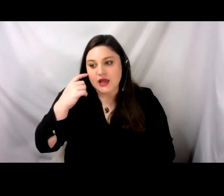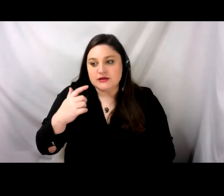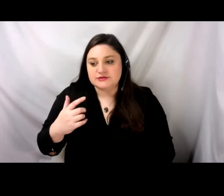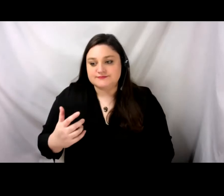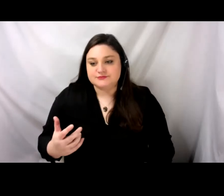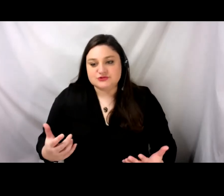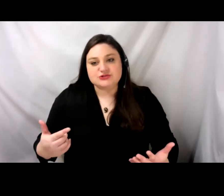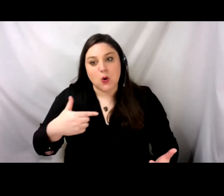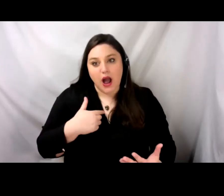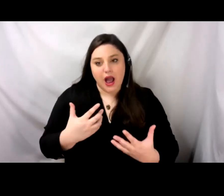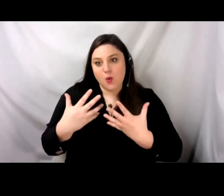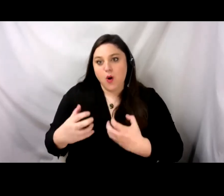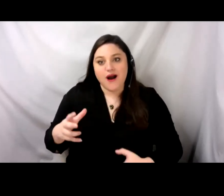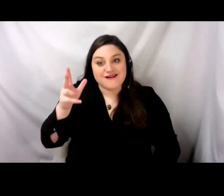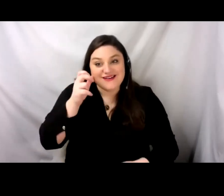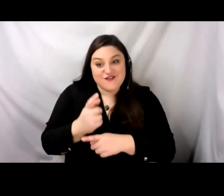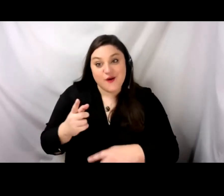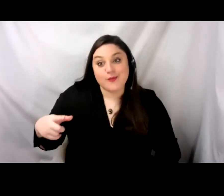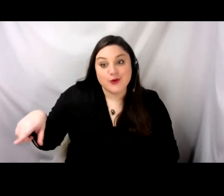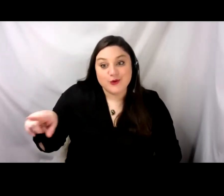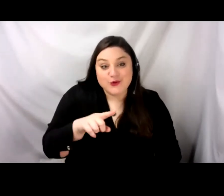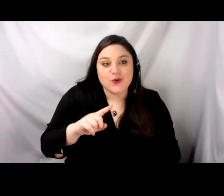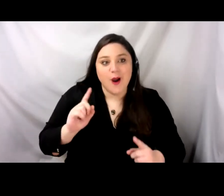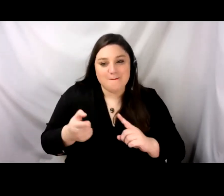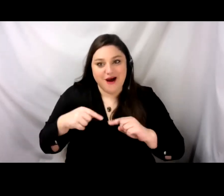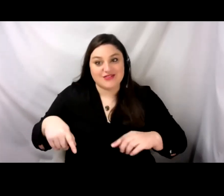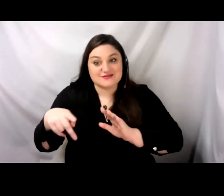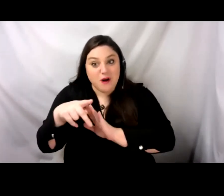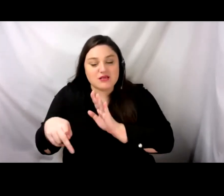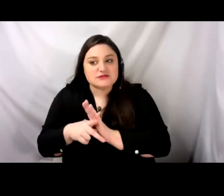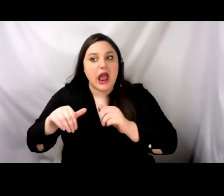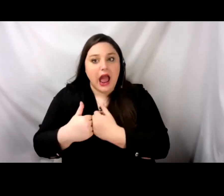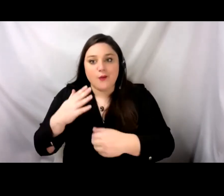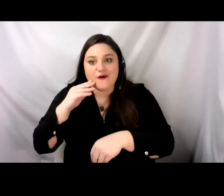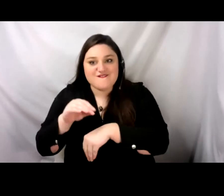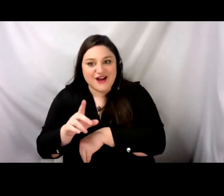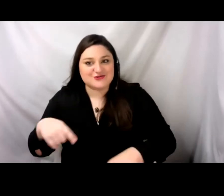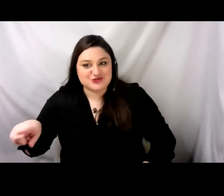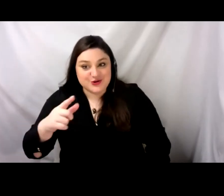that these policies may affect you in so many ways. But believe me